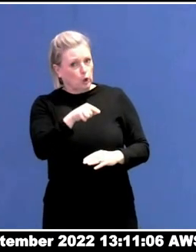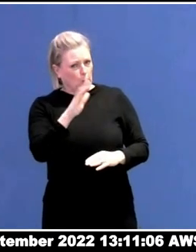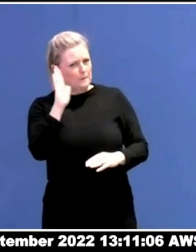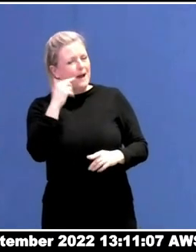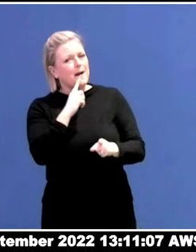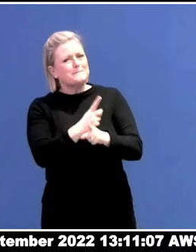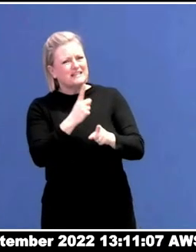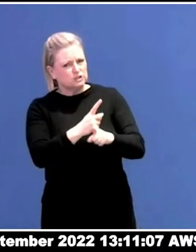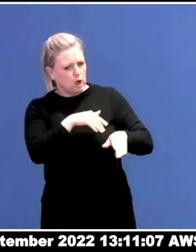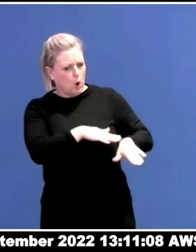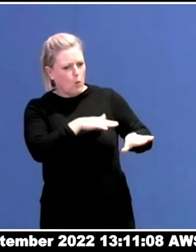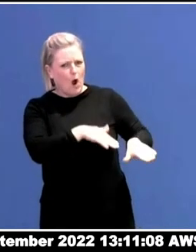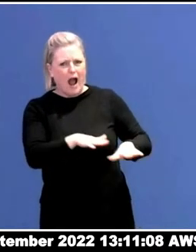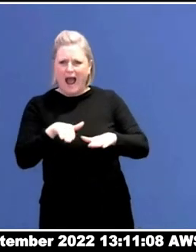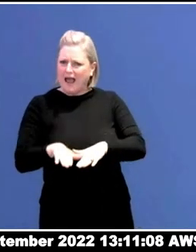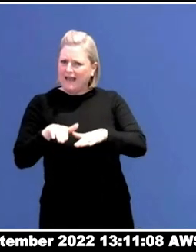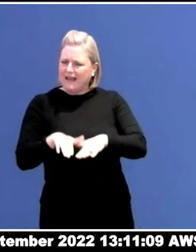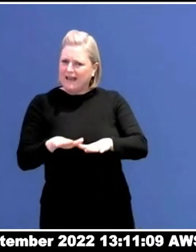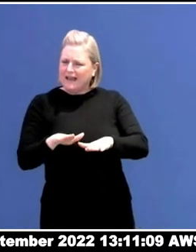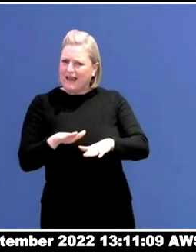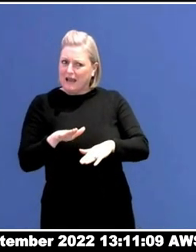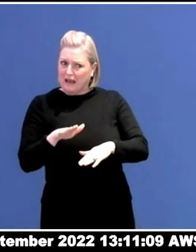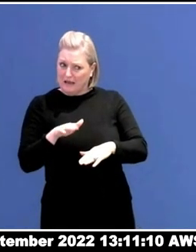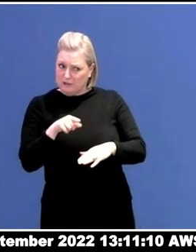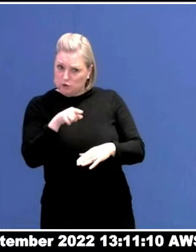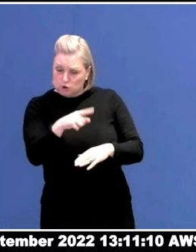Did you pick up any information relevant to this question in your time there?